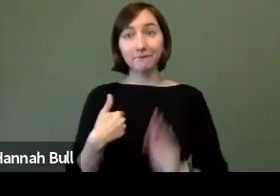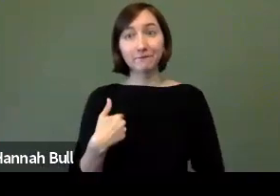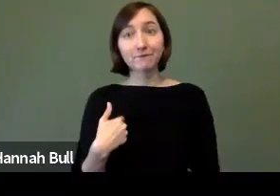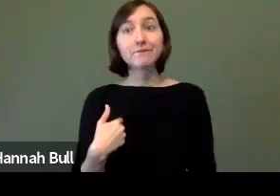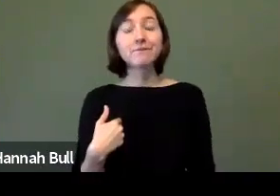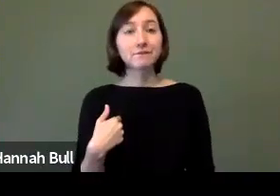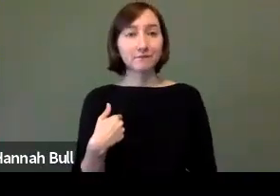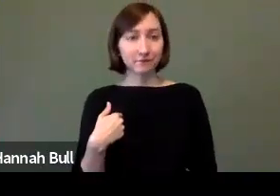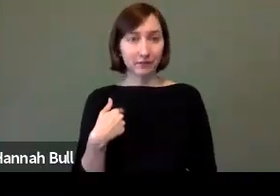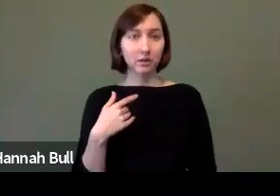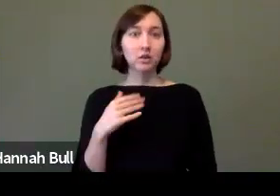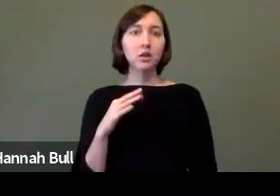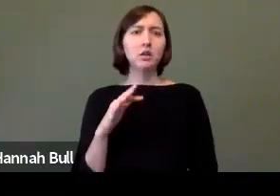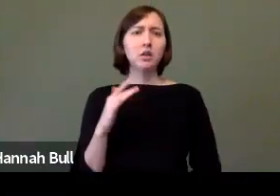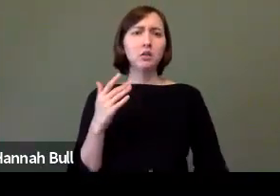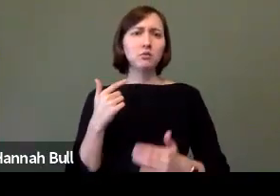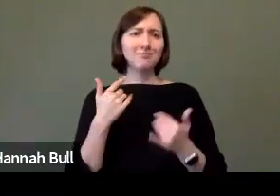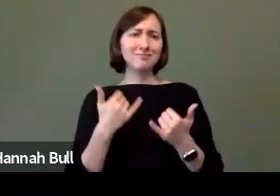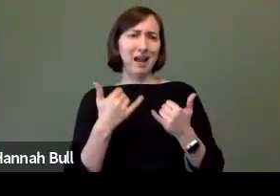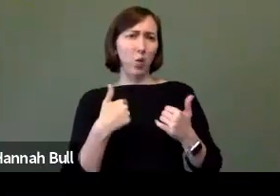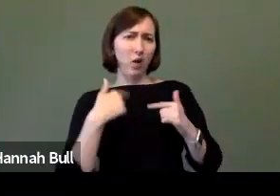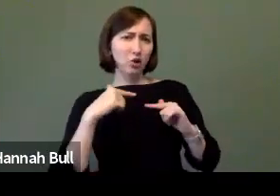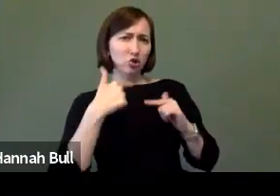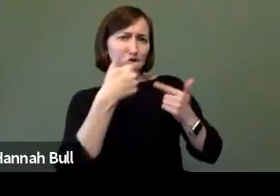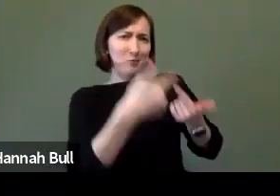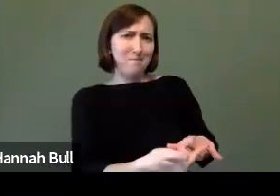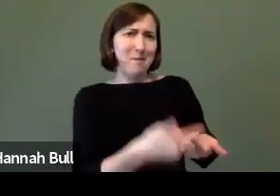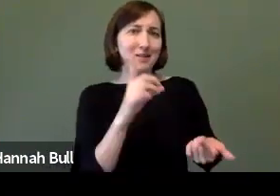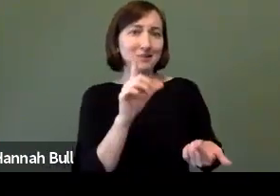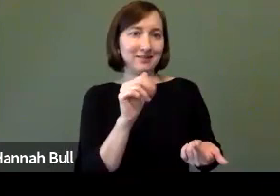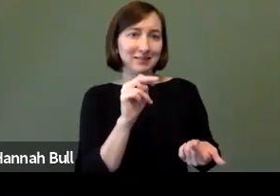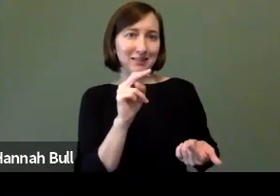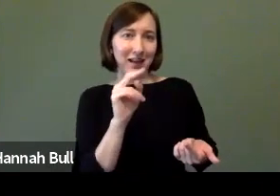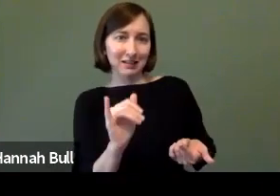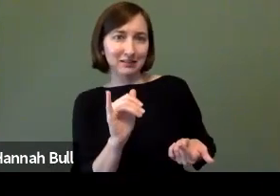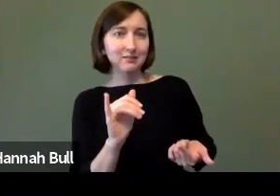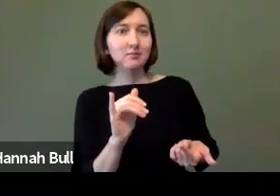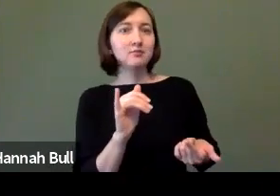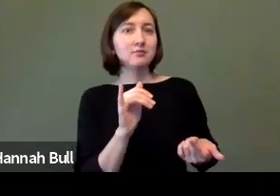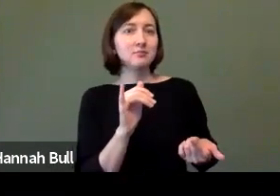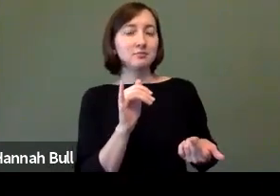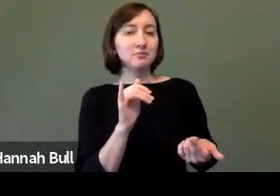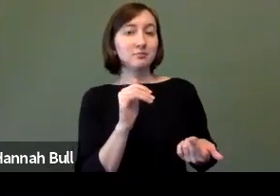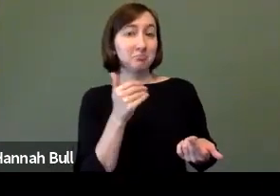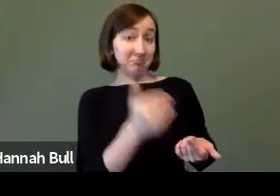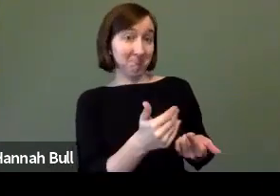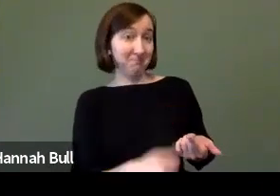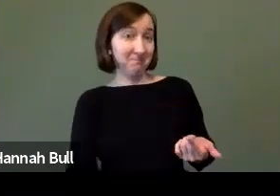I can turn it back to you Danny and then I'll grab the end there. Danny Housley: So a lot of states